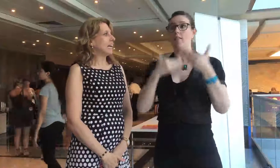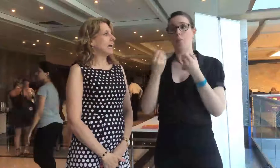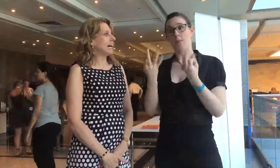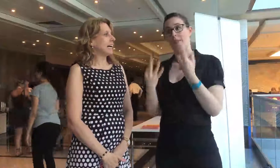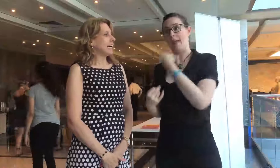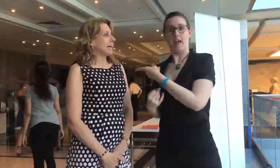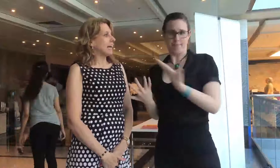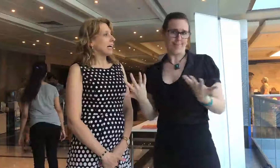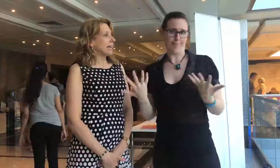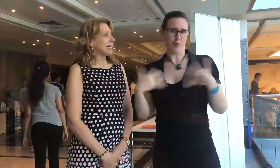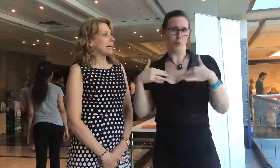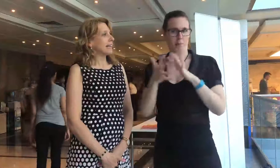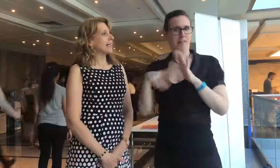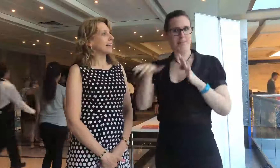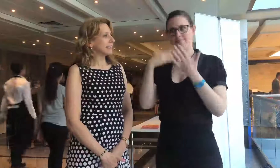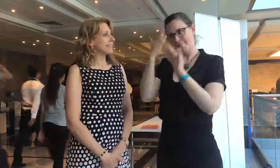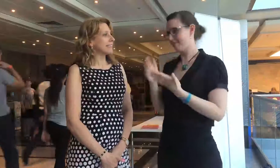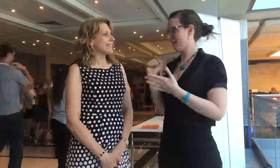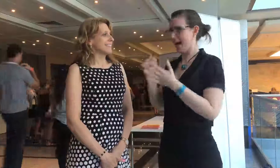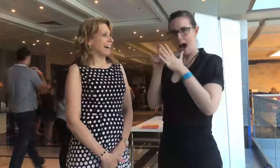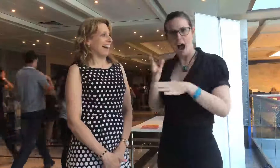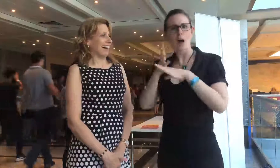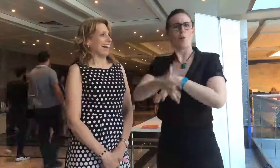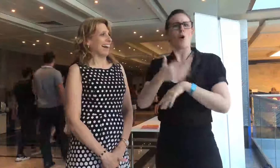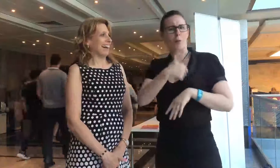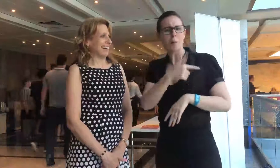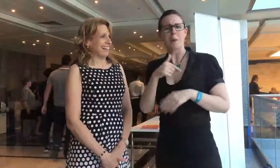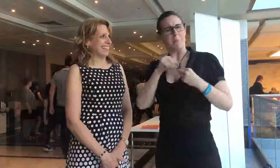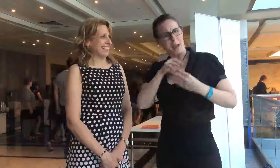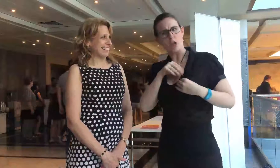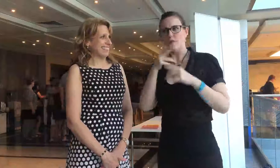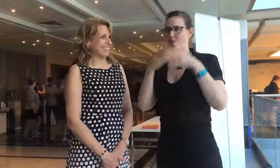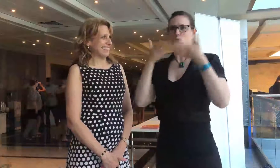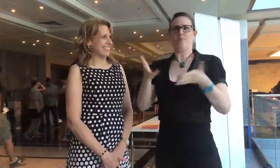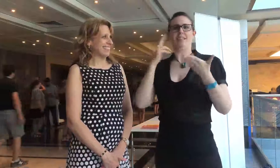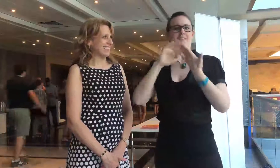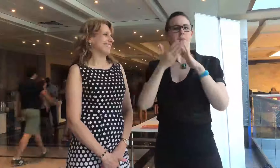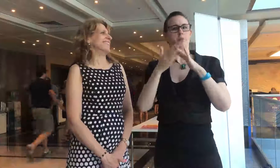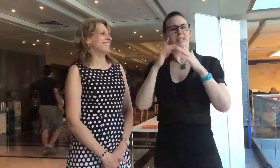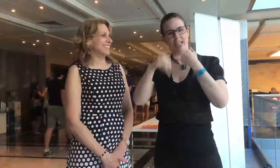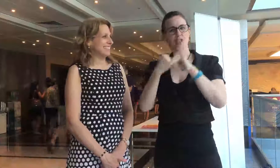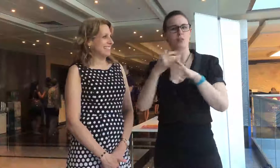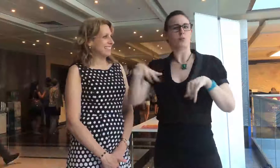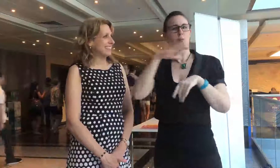commitment and passion and culminates in deaf communities coming together on an international level.